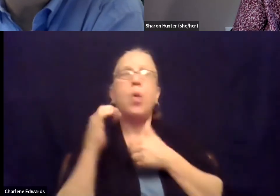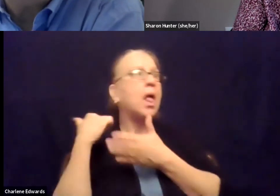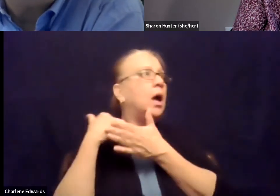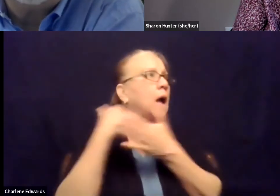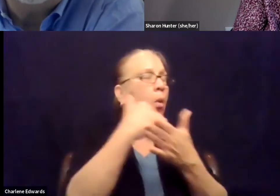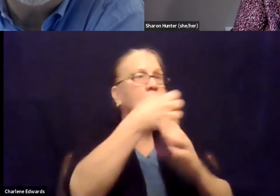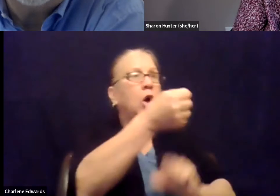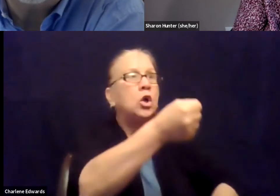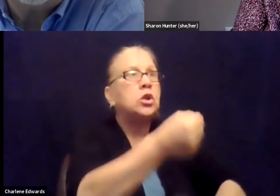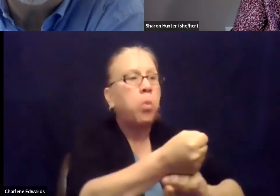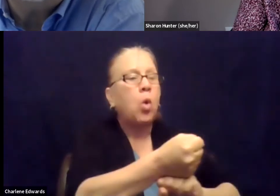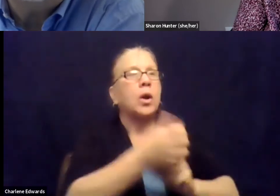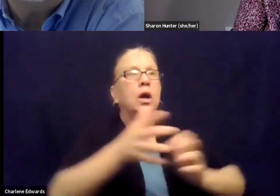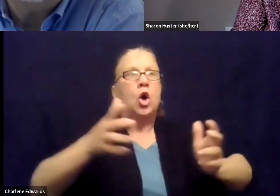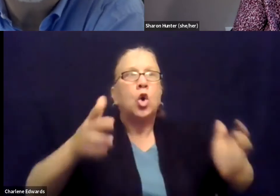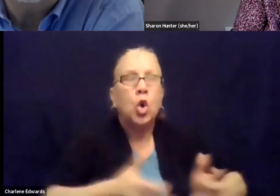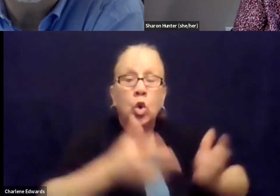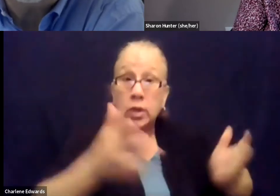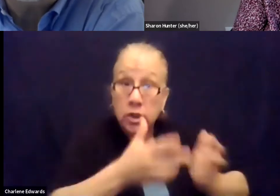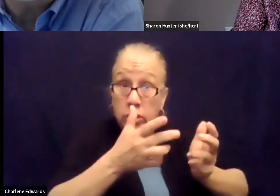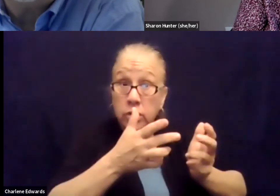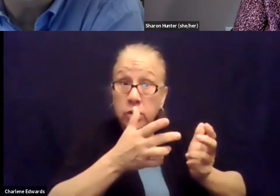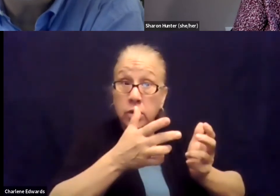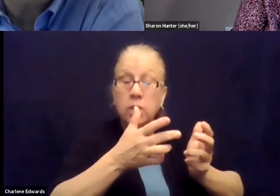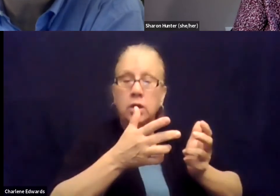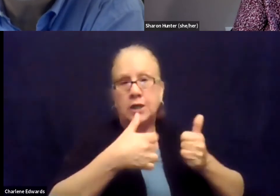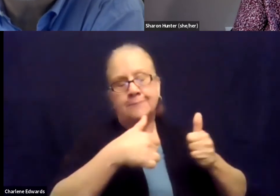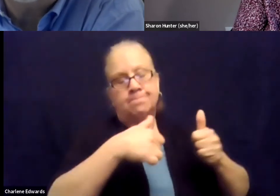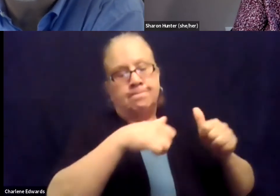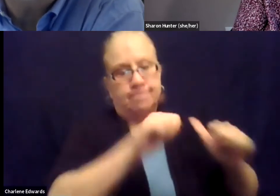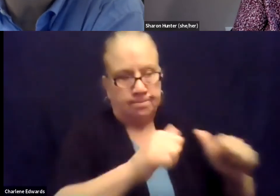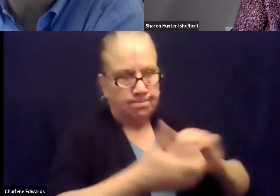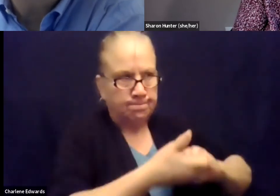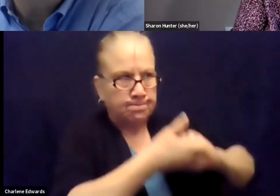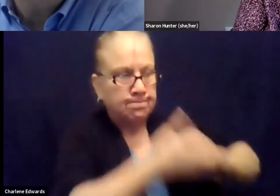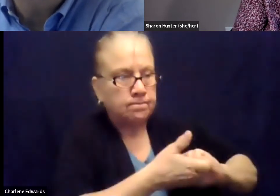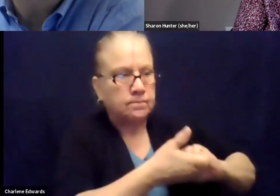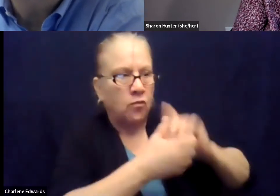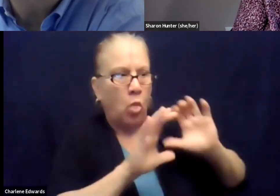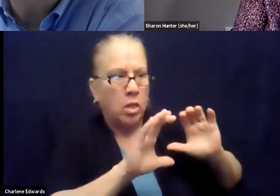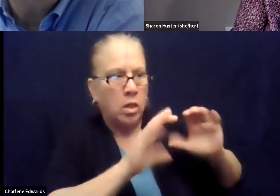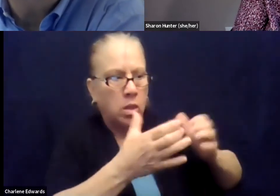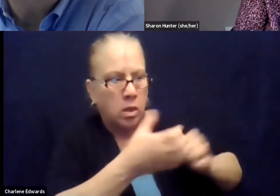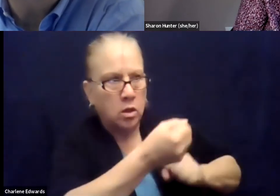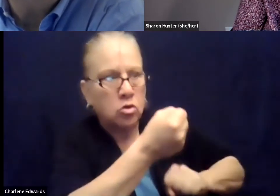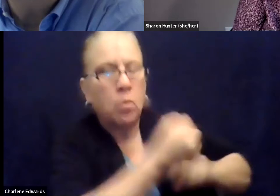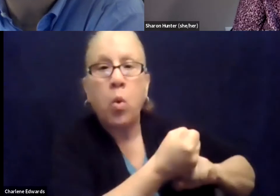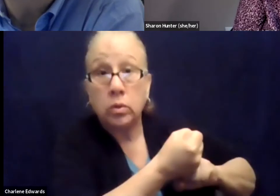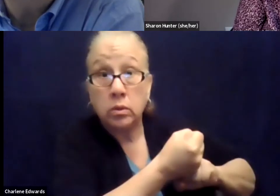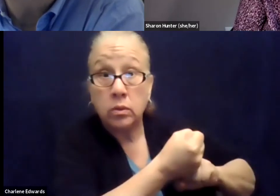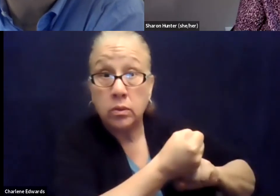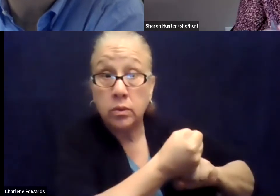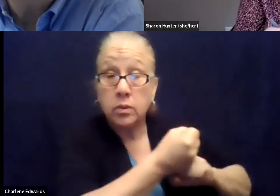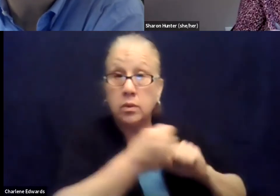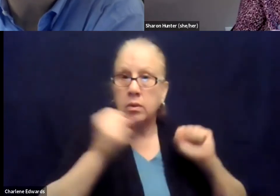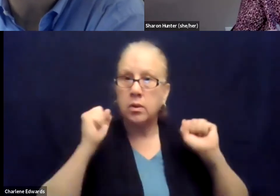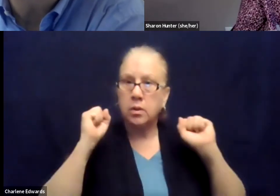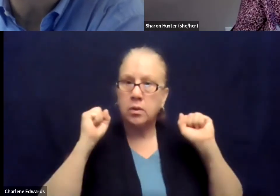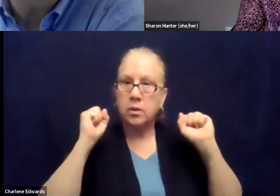and encourage this effort. -- What do you think would be,